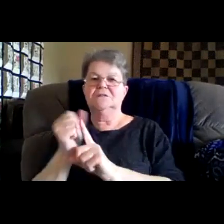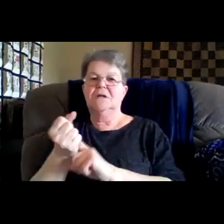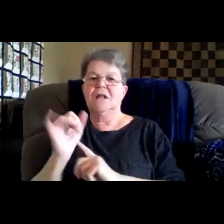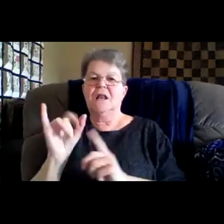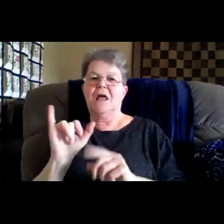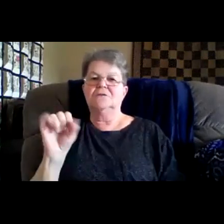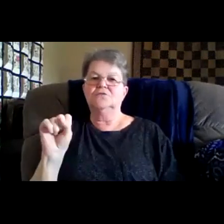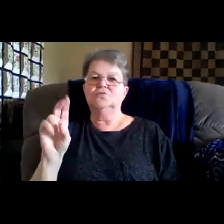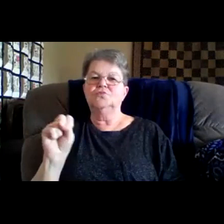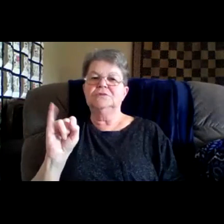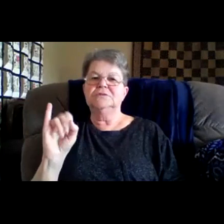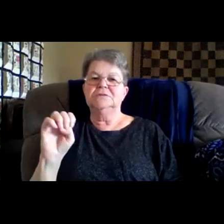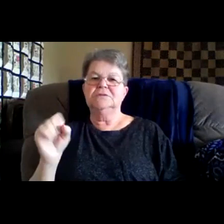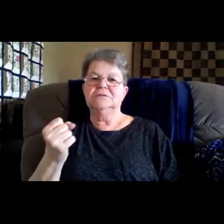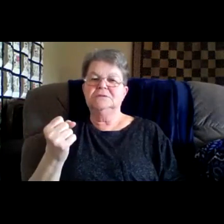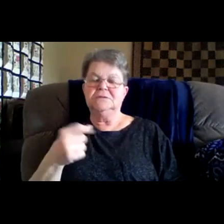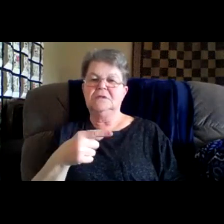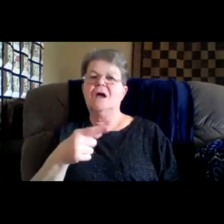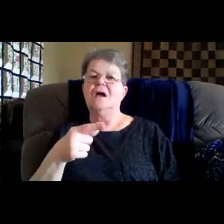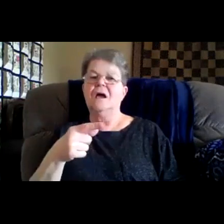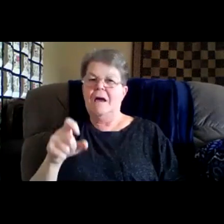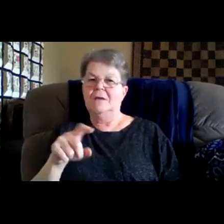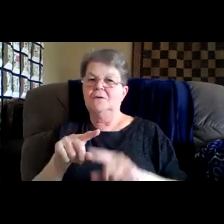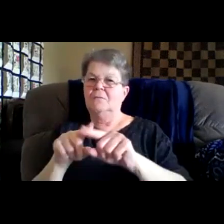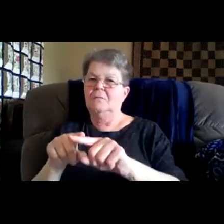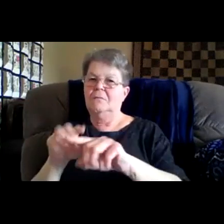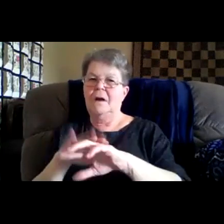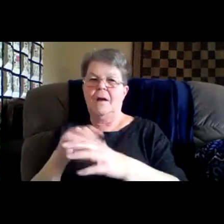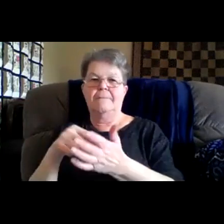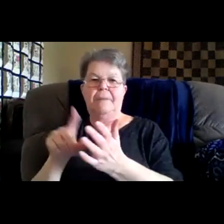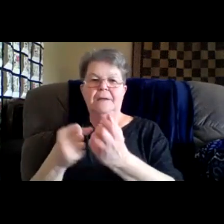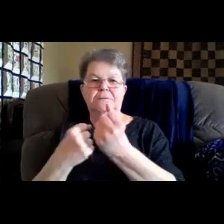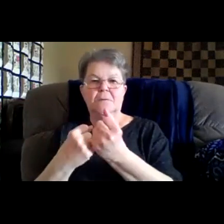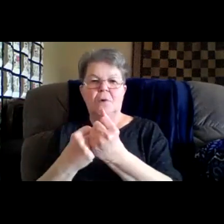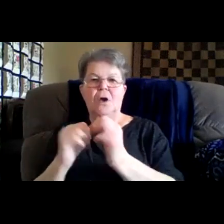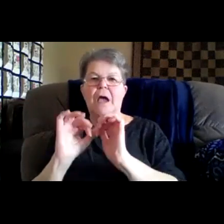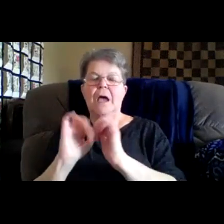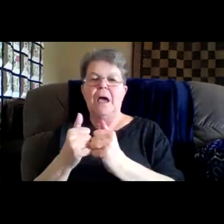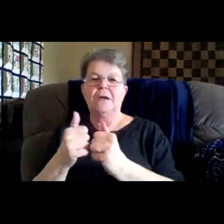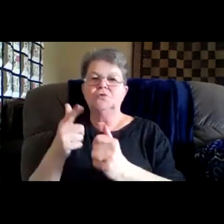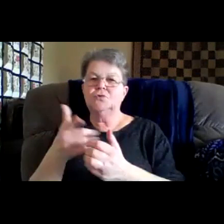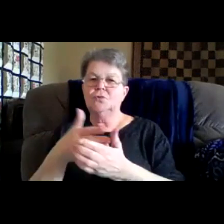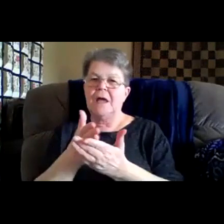Where she, you know, she had to rely upon paid supports. And how do you navigate, how did you navigate that, Laura,